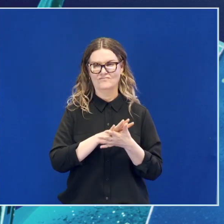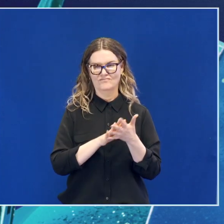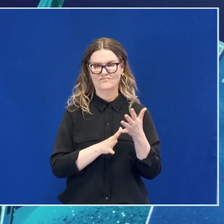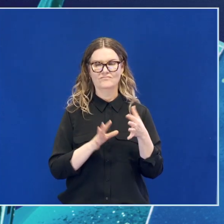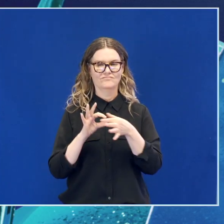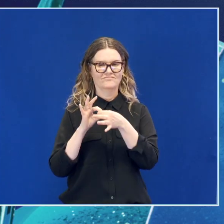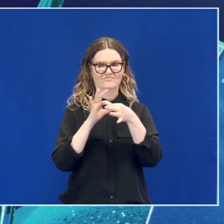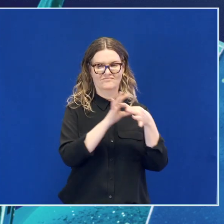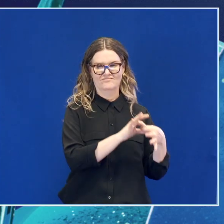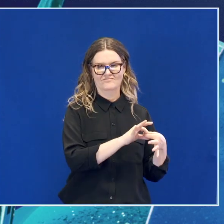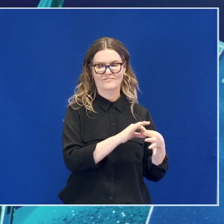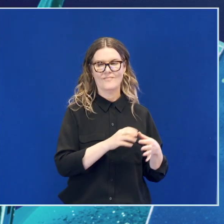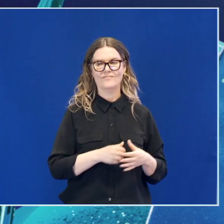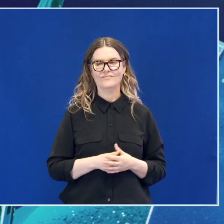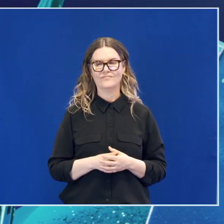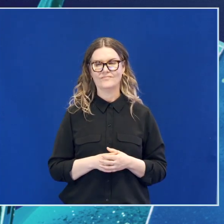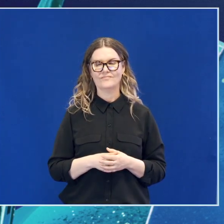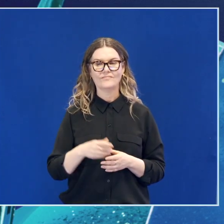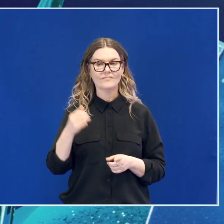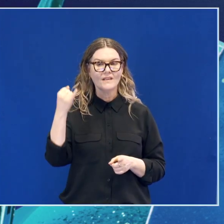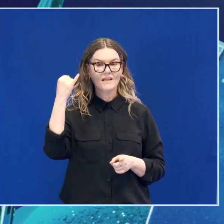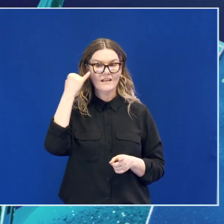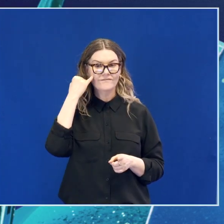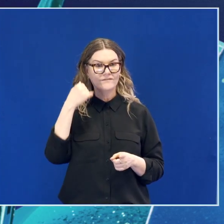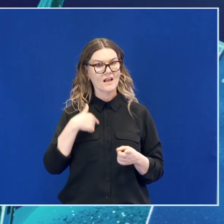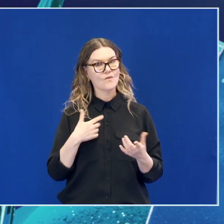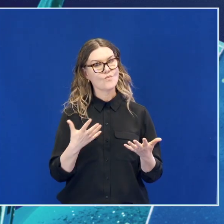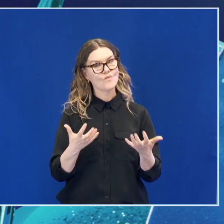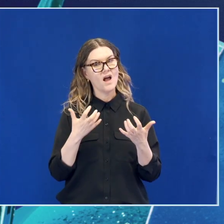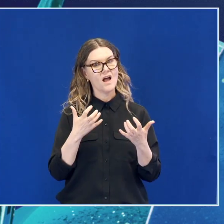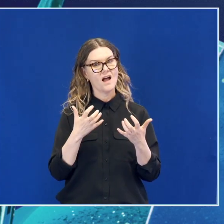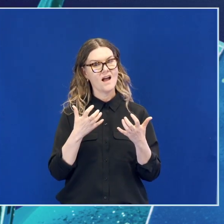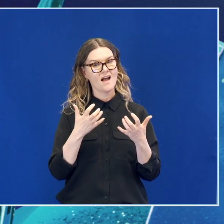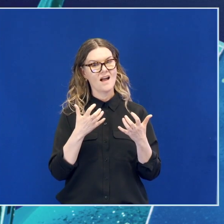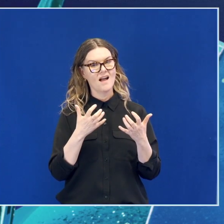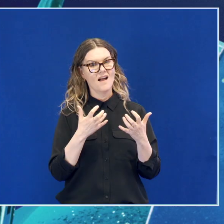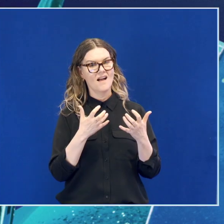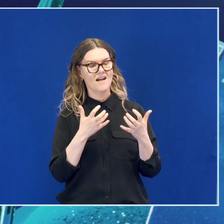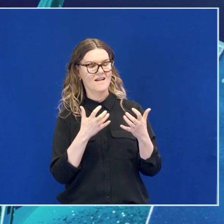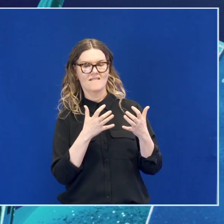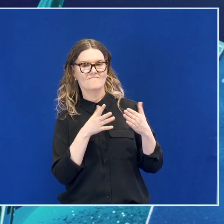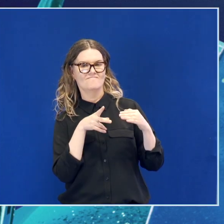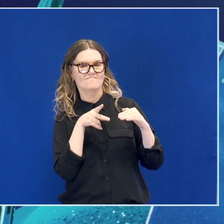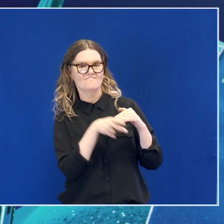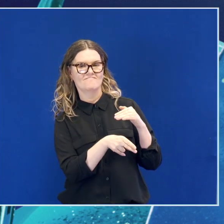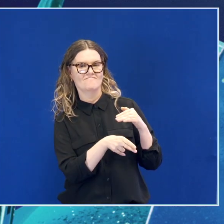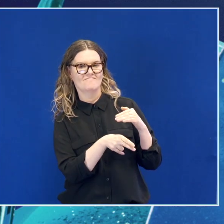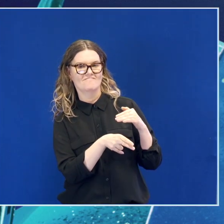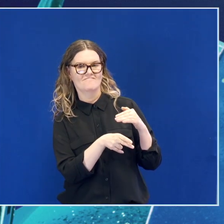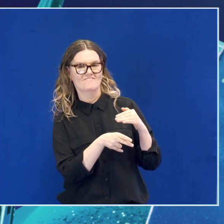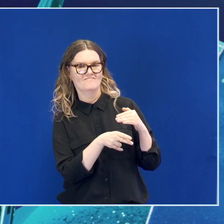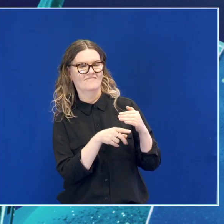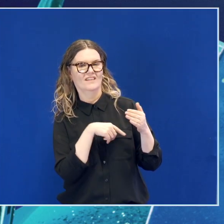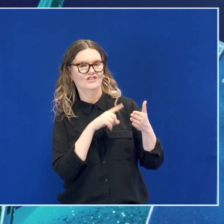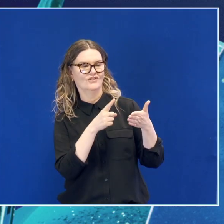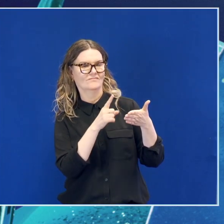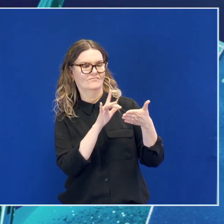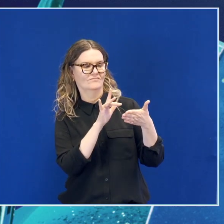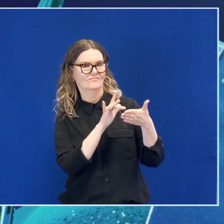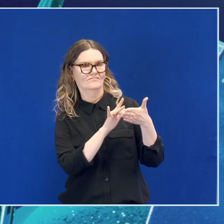at my internal work information and it only looks at the web. There's also a selection where it can combine and do both, and that's the default mode.